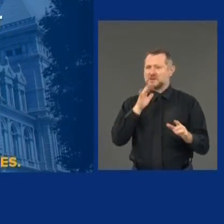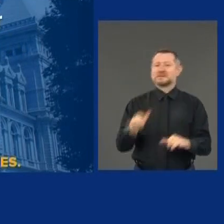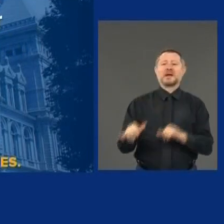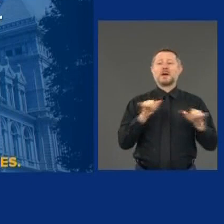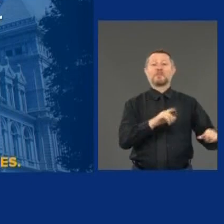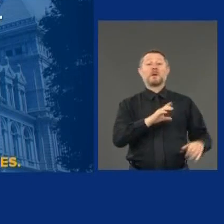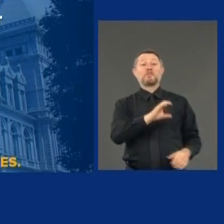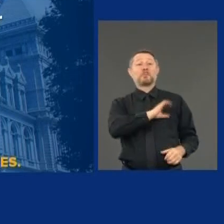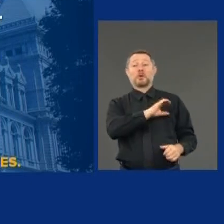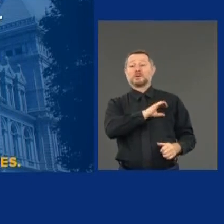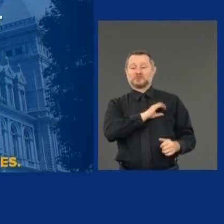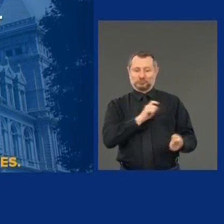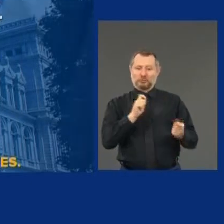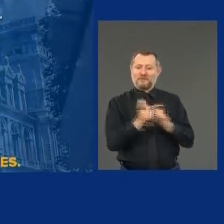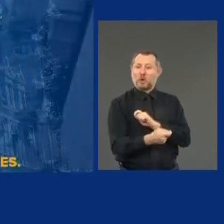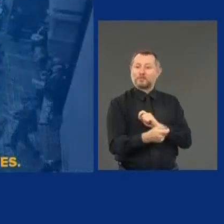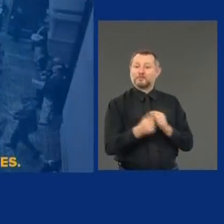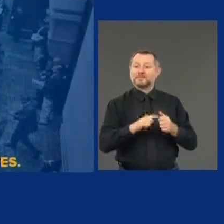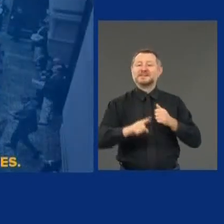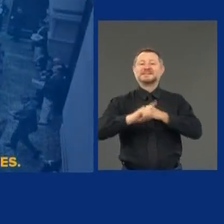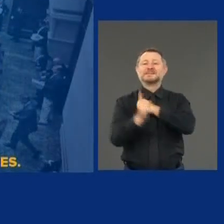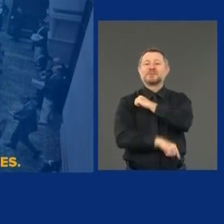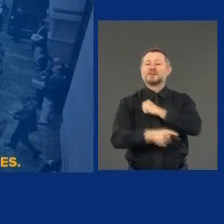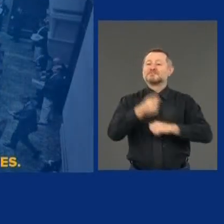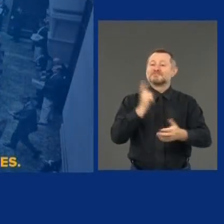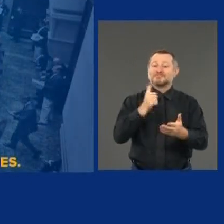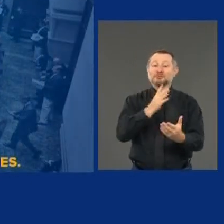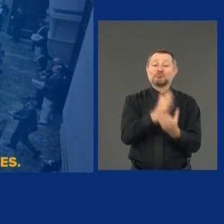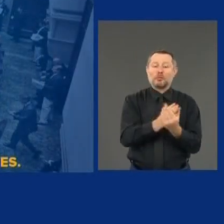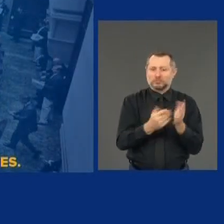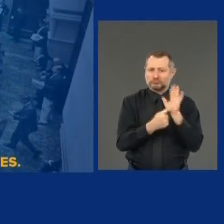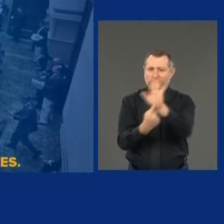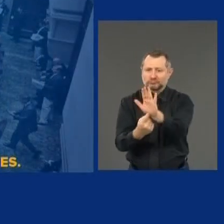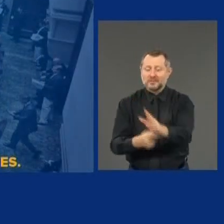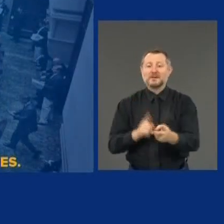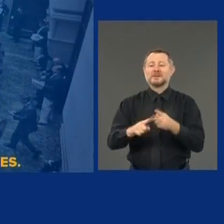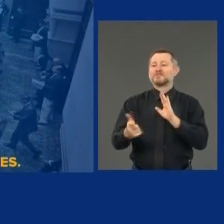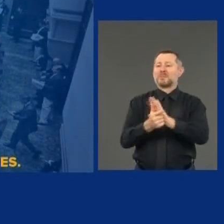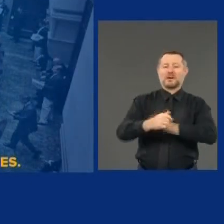AND THE NATION FOLLOWED AND WE'RE DOING THE SAME ON POLICE REFORM.